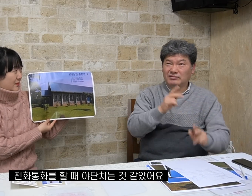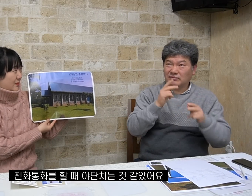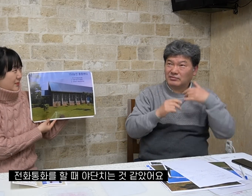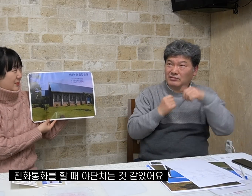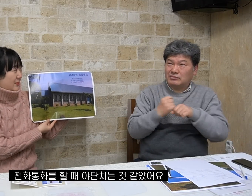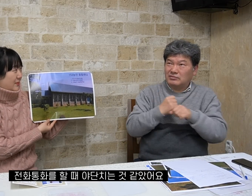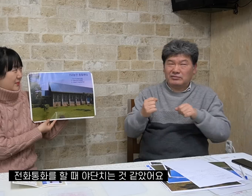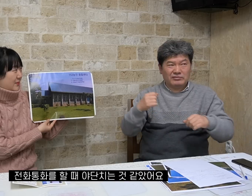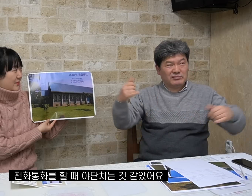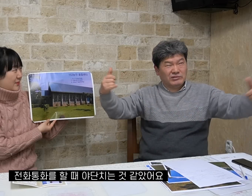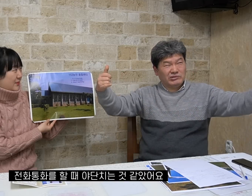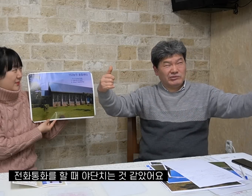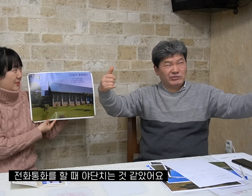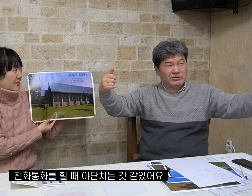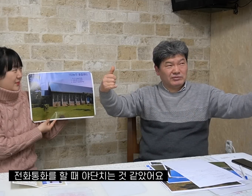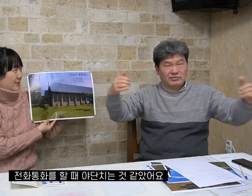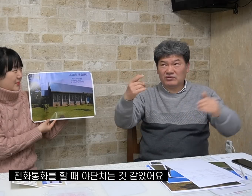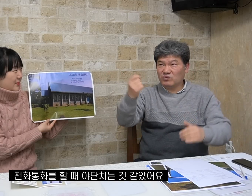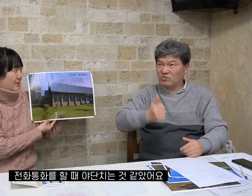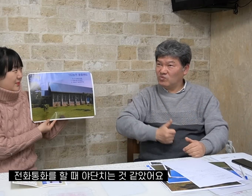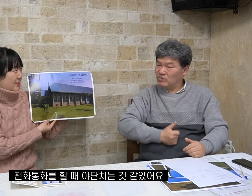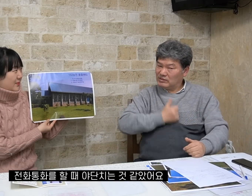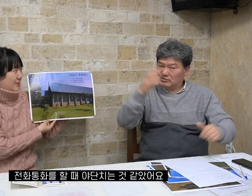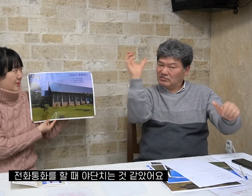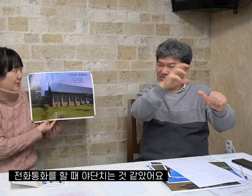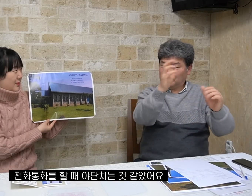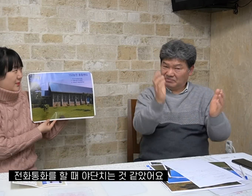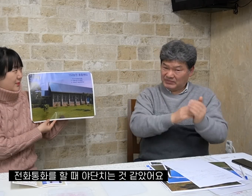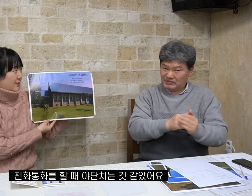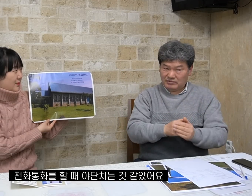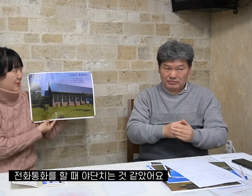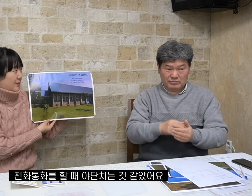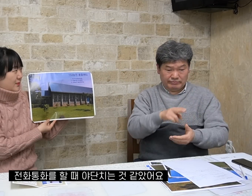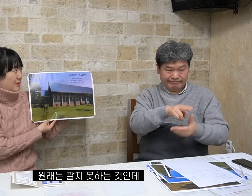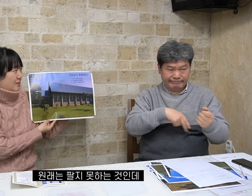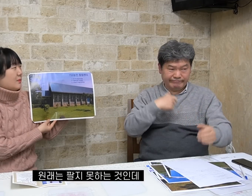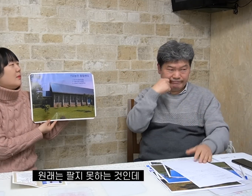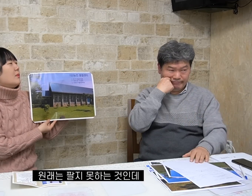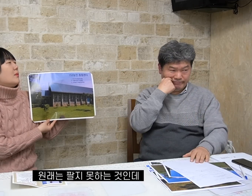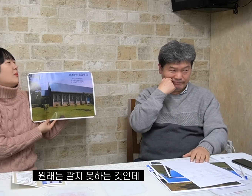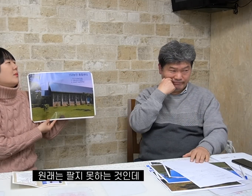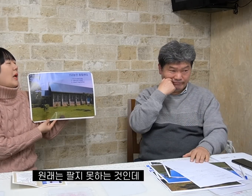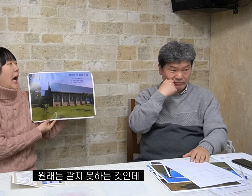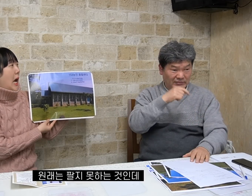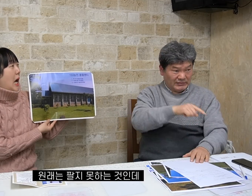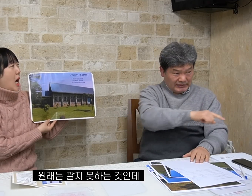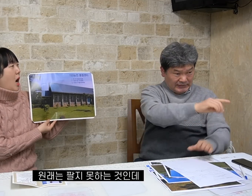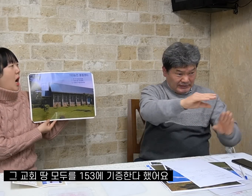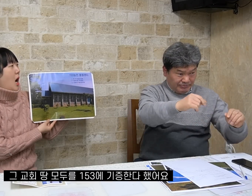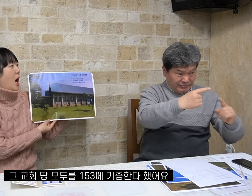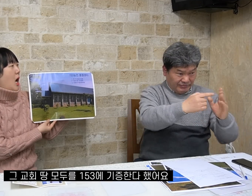It looked like he was scolding someone when he was talking on the phone. It can't be sold,